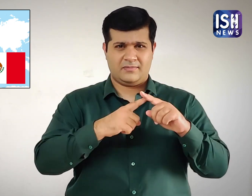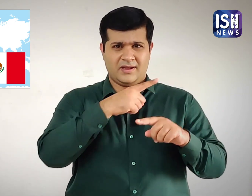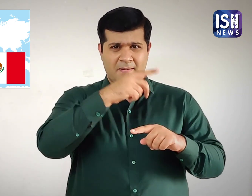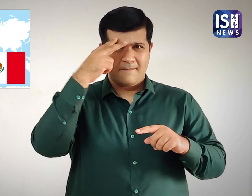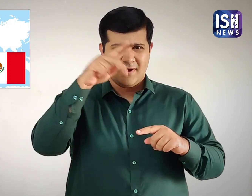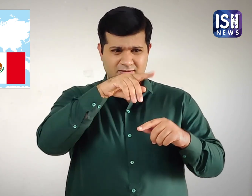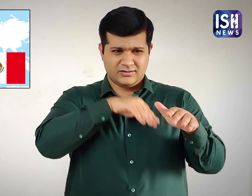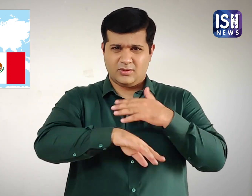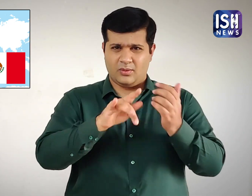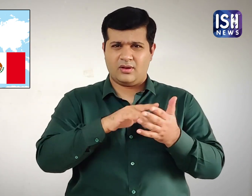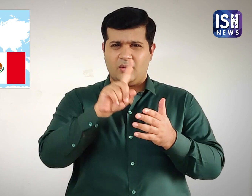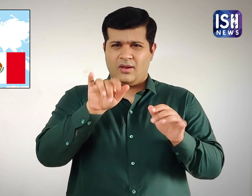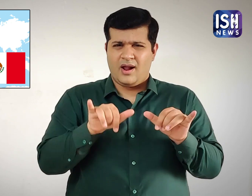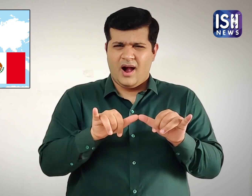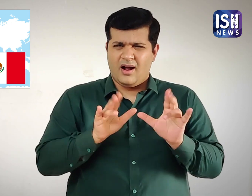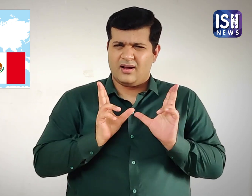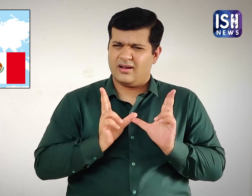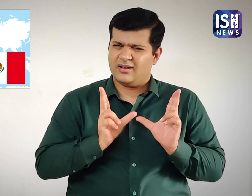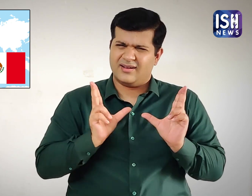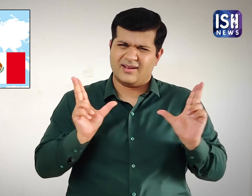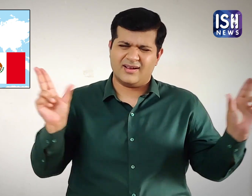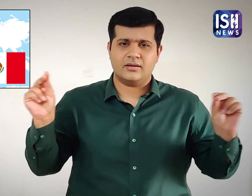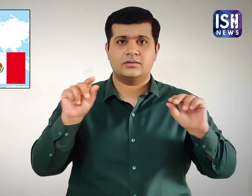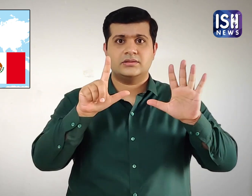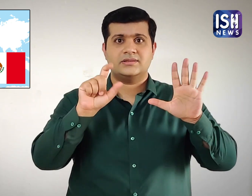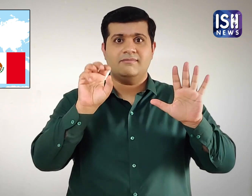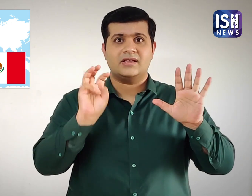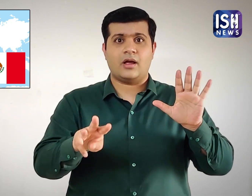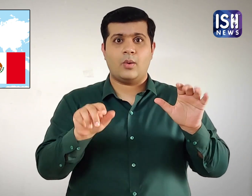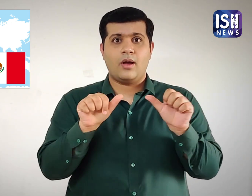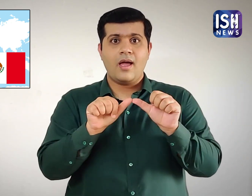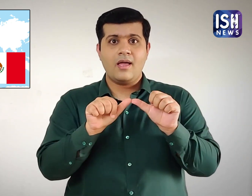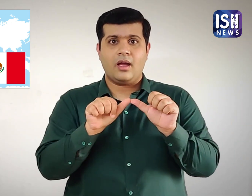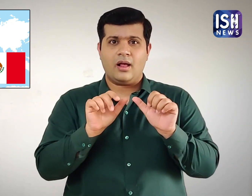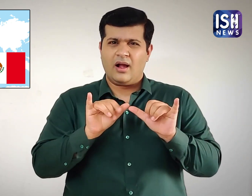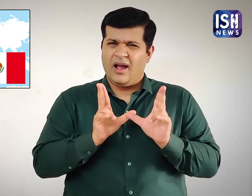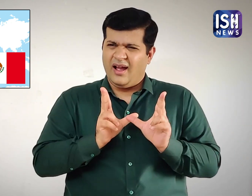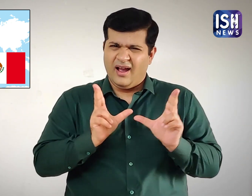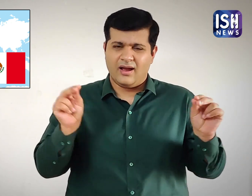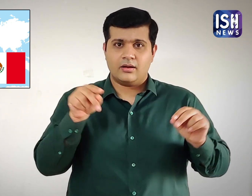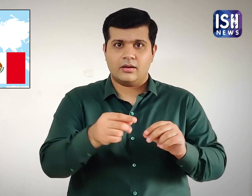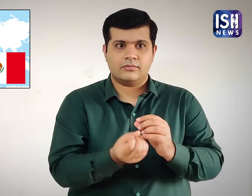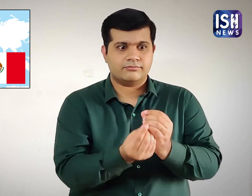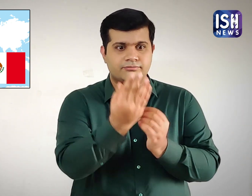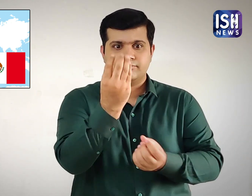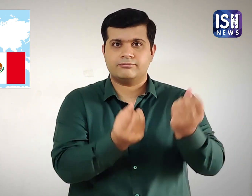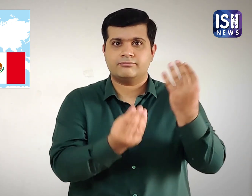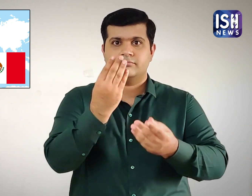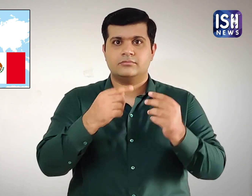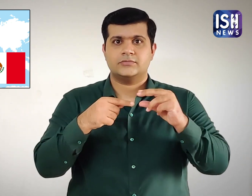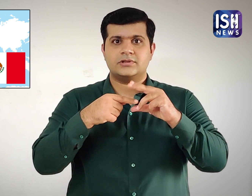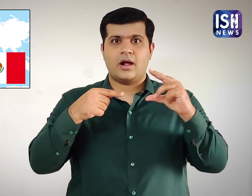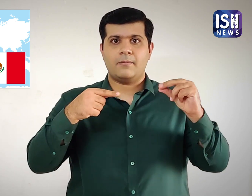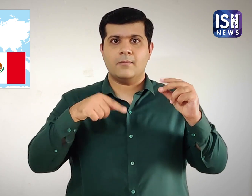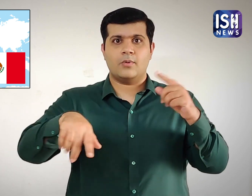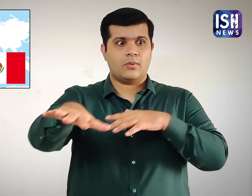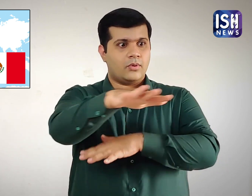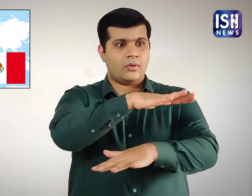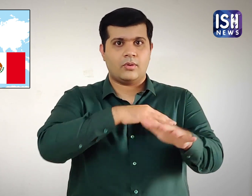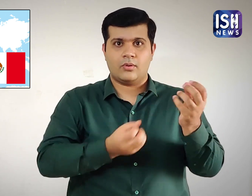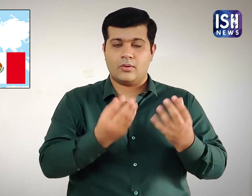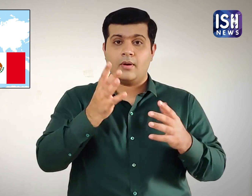They have around 70,000 acres of land, dedicated to growing Jalapeno.